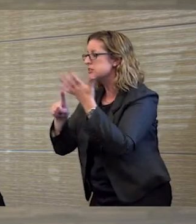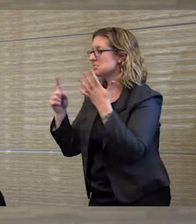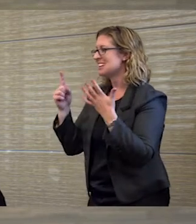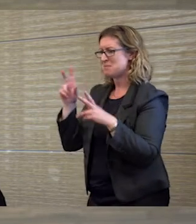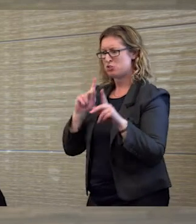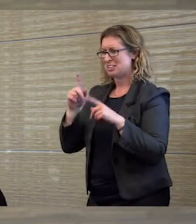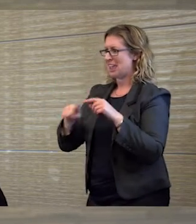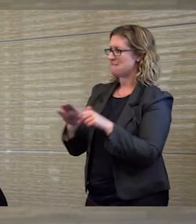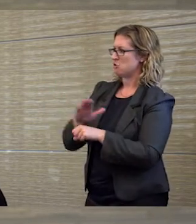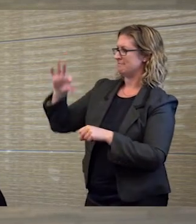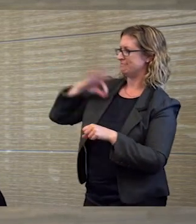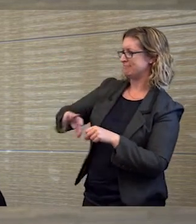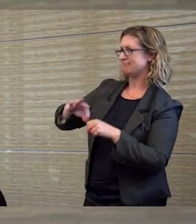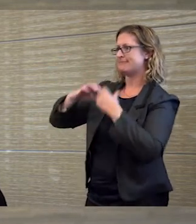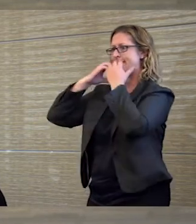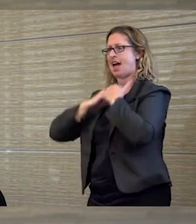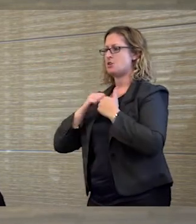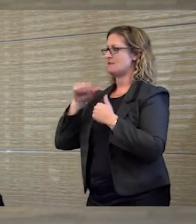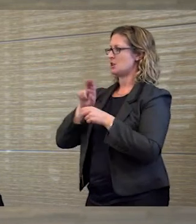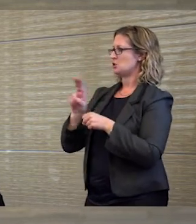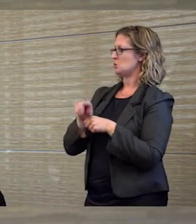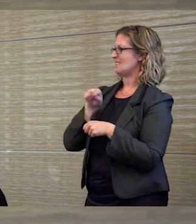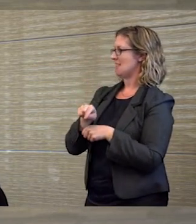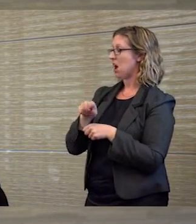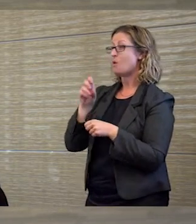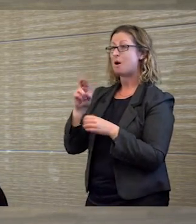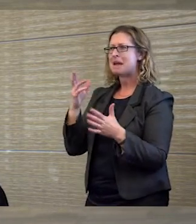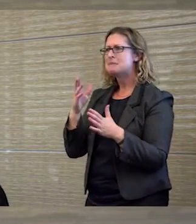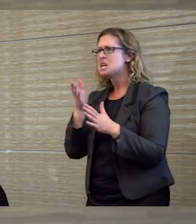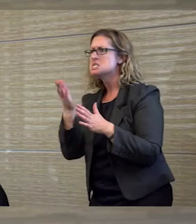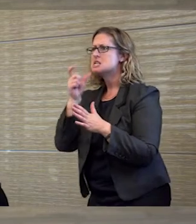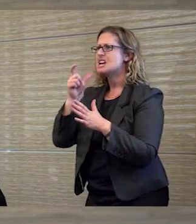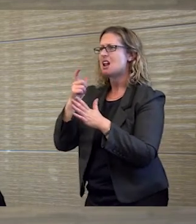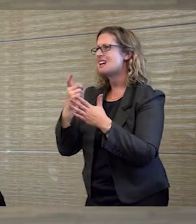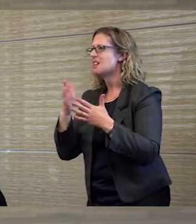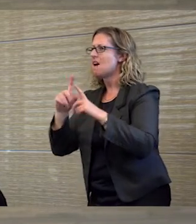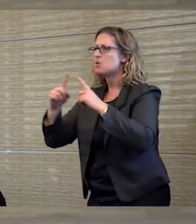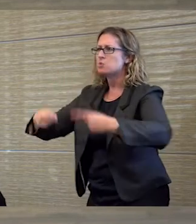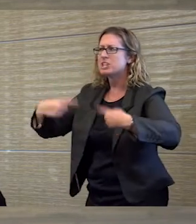the value of the use. Or that they interfere potentially with the wheelchair and then so we end up looking at ways to sort of think about usability